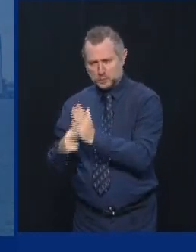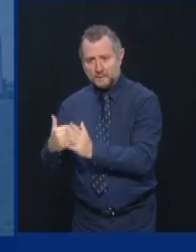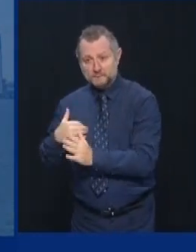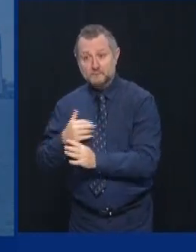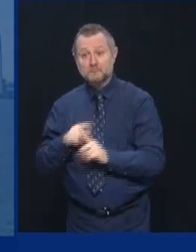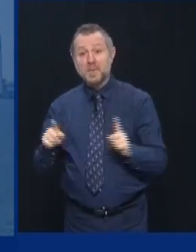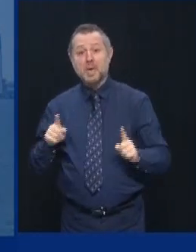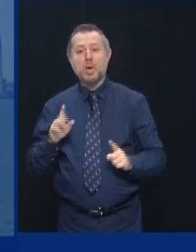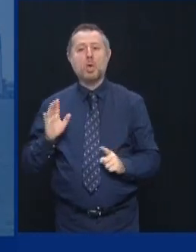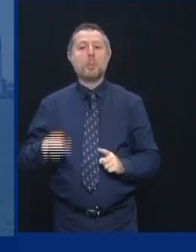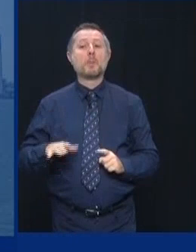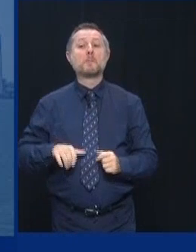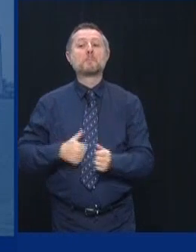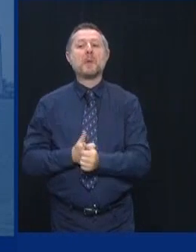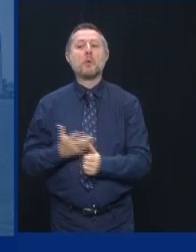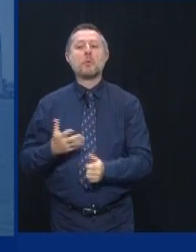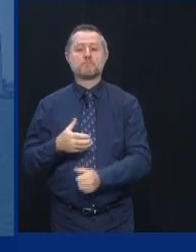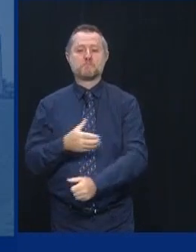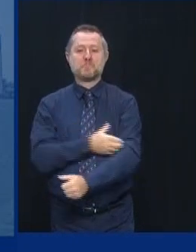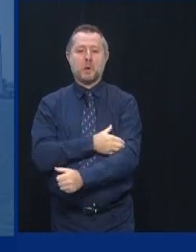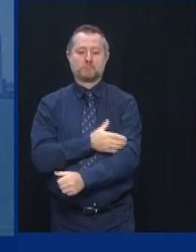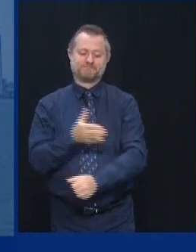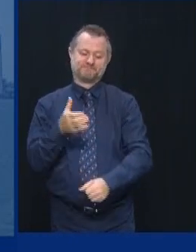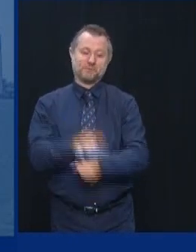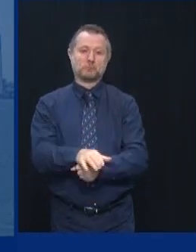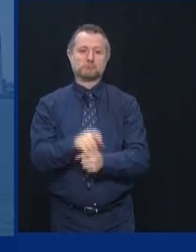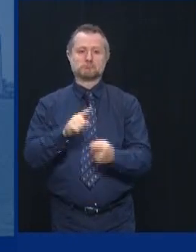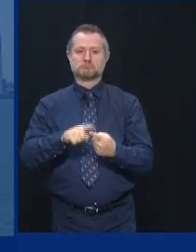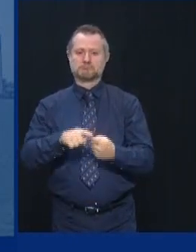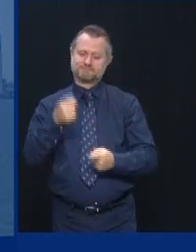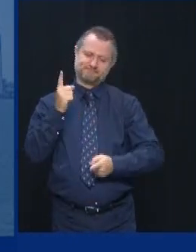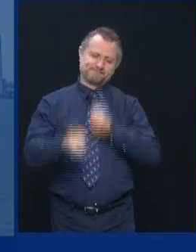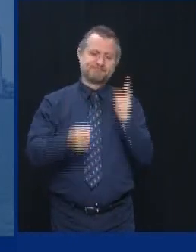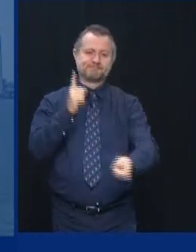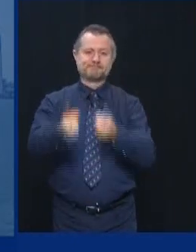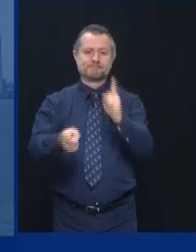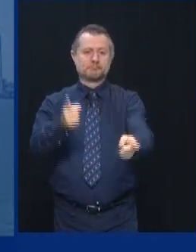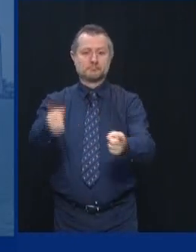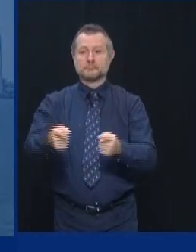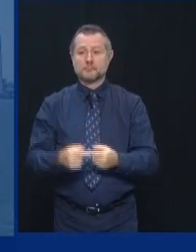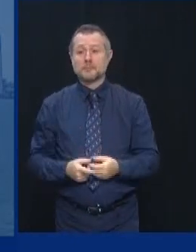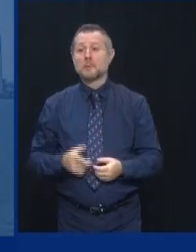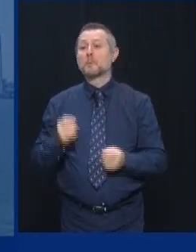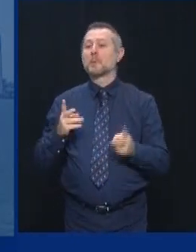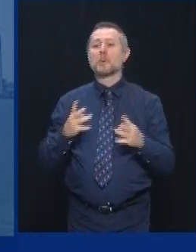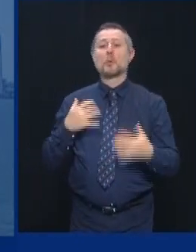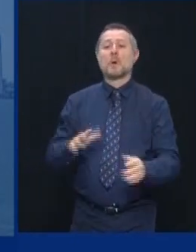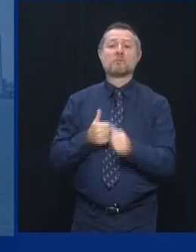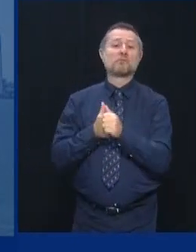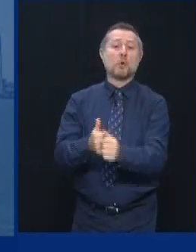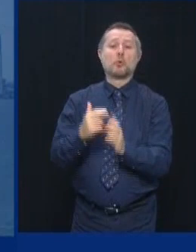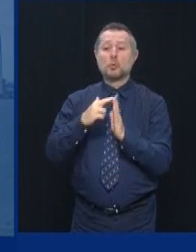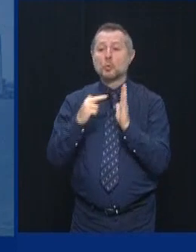DON'T LITTER. ARE YOU ENFORCING IT? ANY RULE IS ONLY AS GOOD AS THE